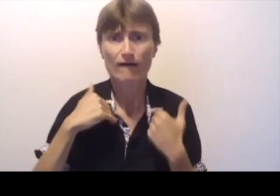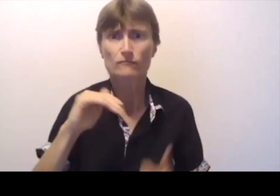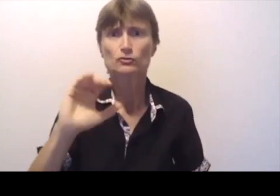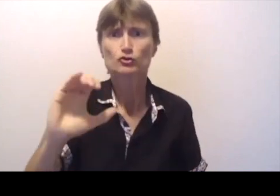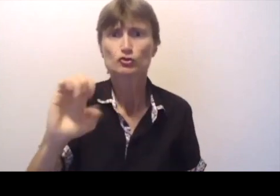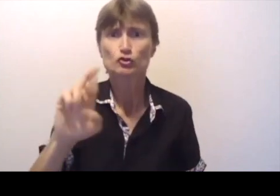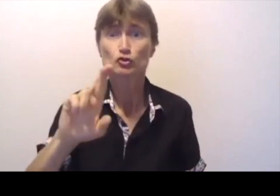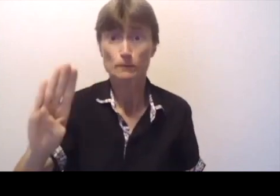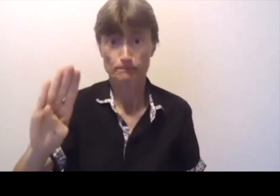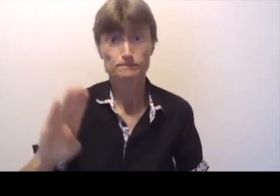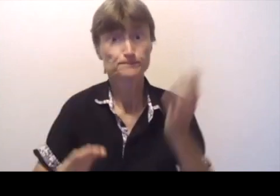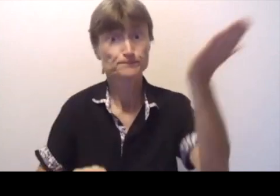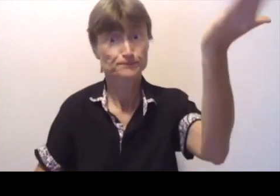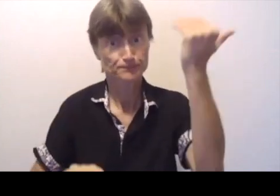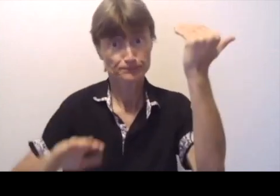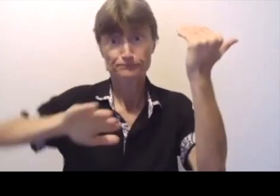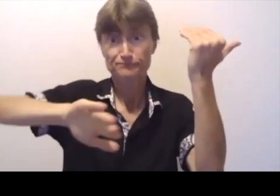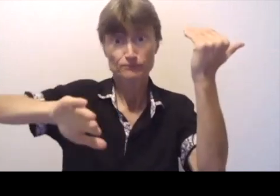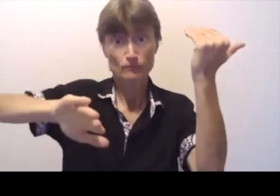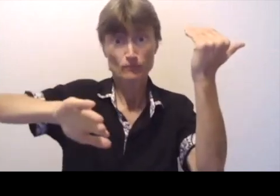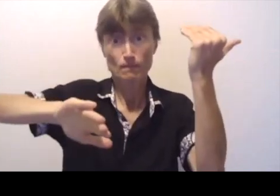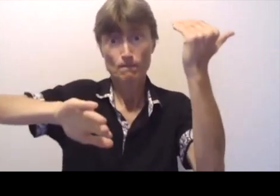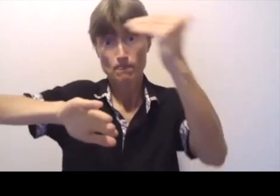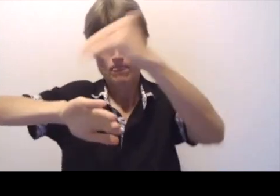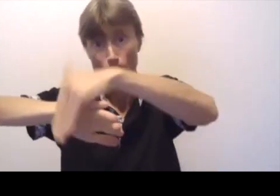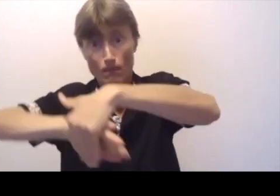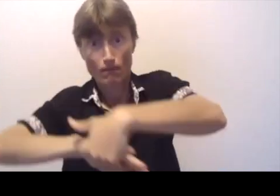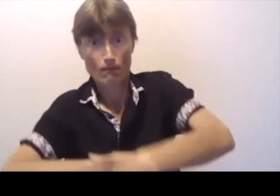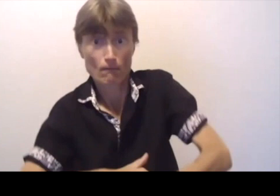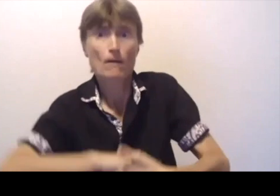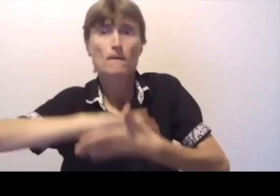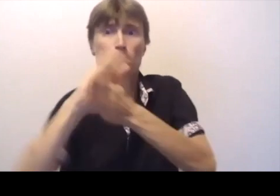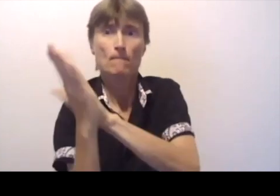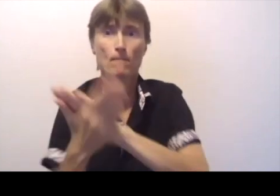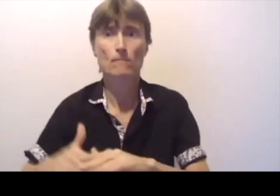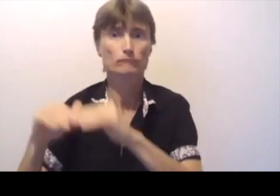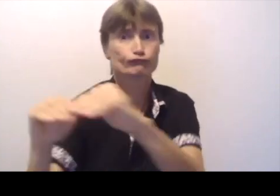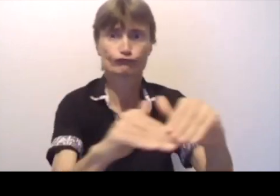towards a systemic solution through basic income and this urgency of